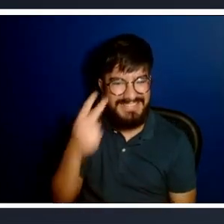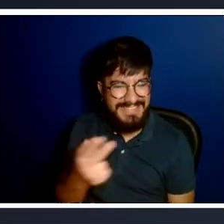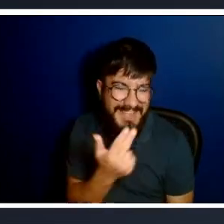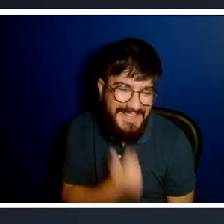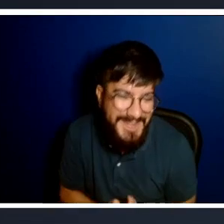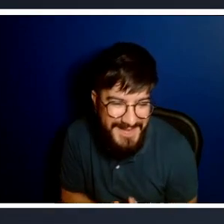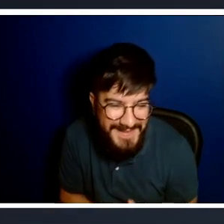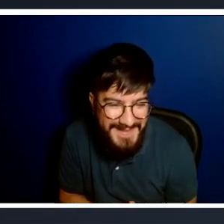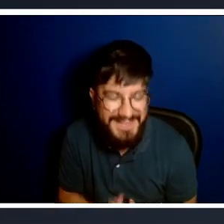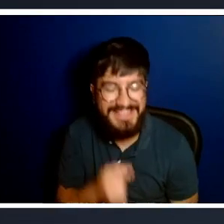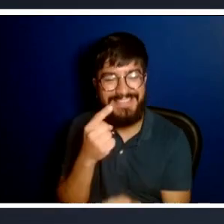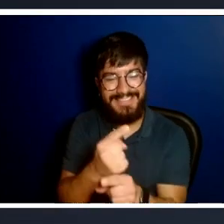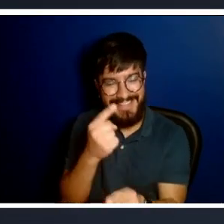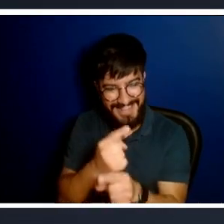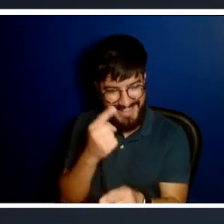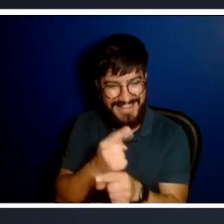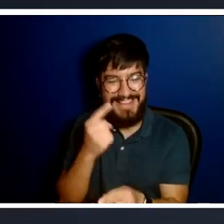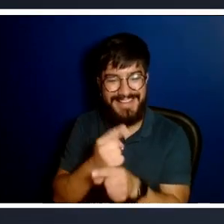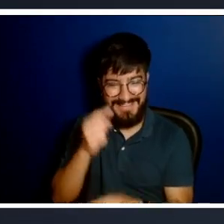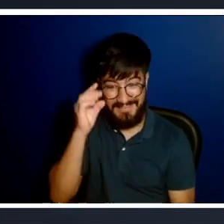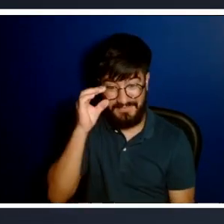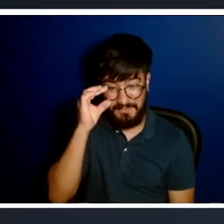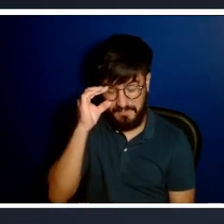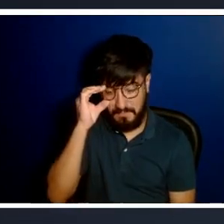Yeah, very cool, right? Kaden Borseth: